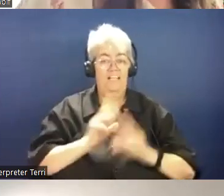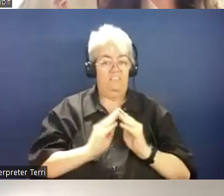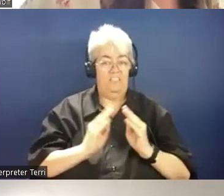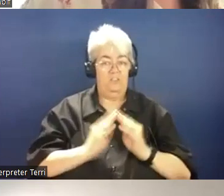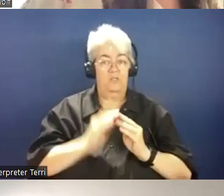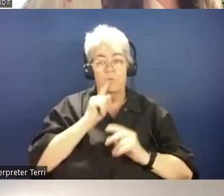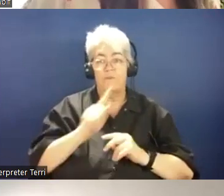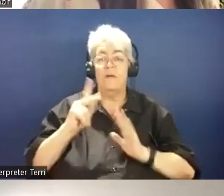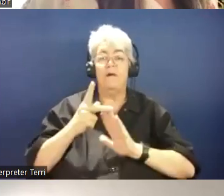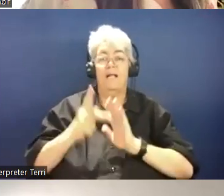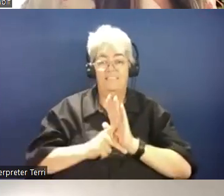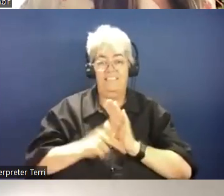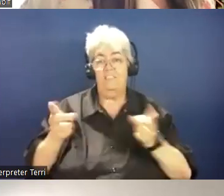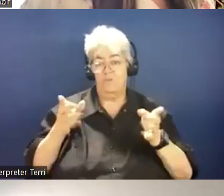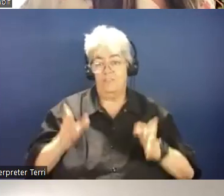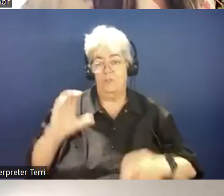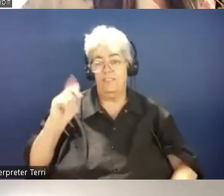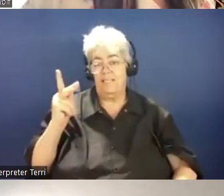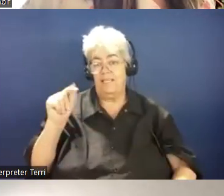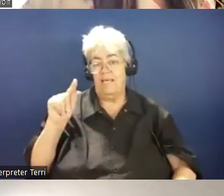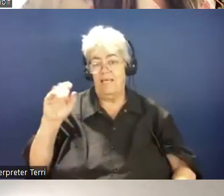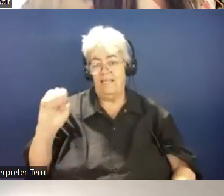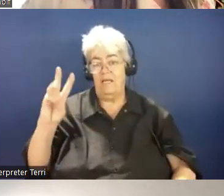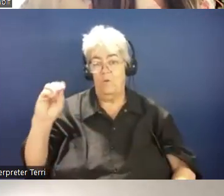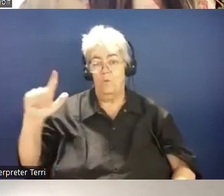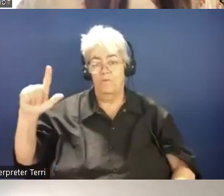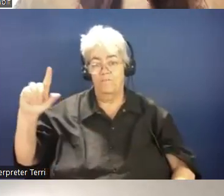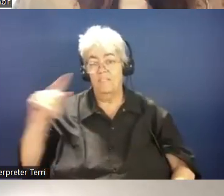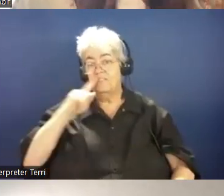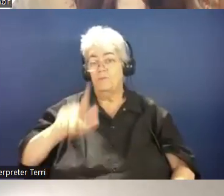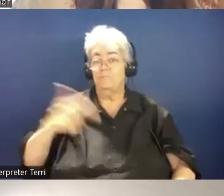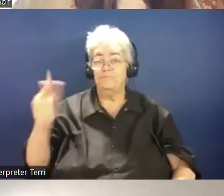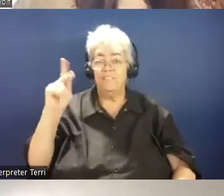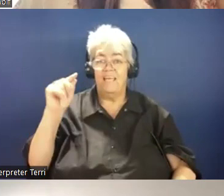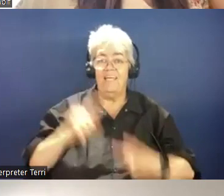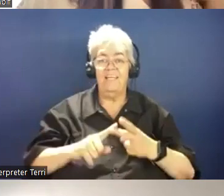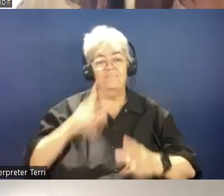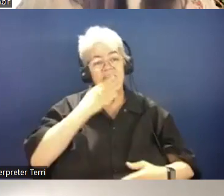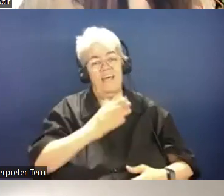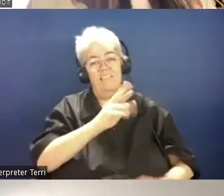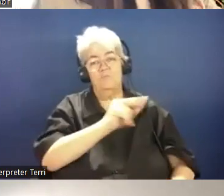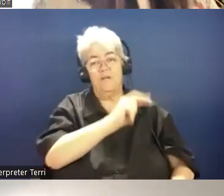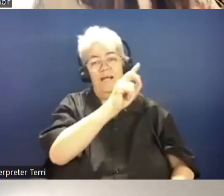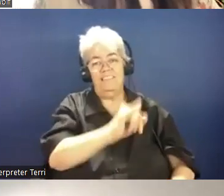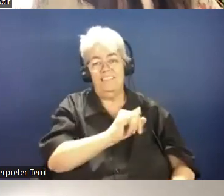So I'm going to turn it over to Katie. (Katie) Thanks, Brandy. This is Katie.